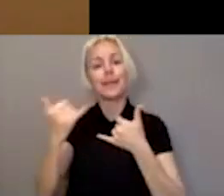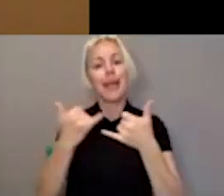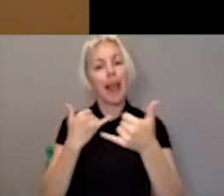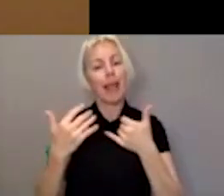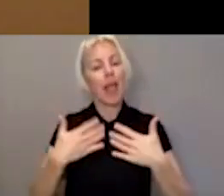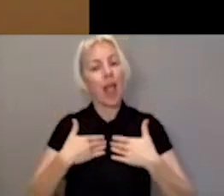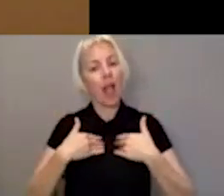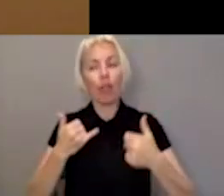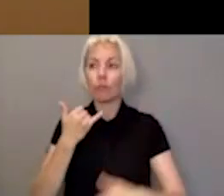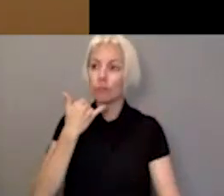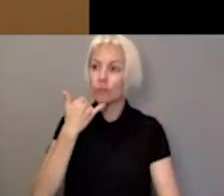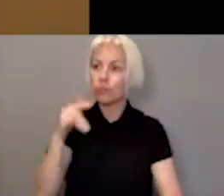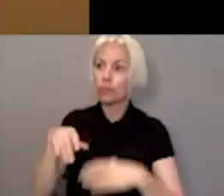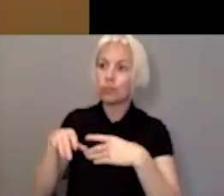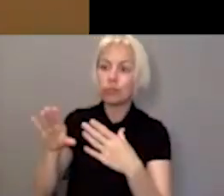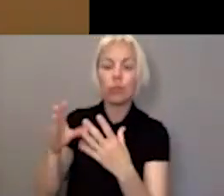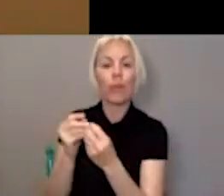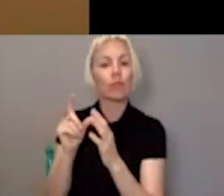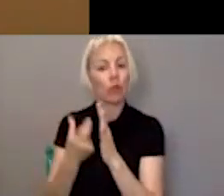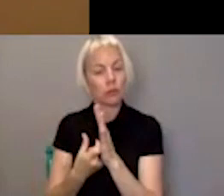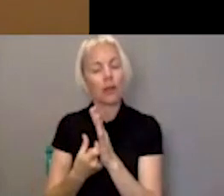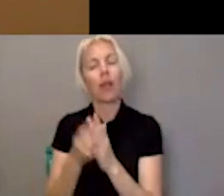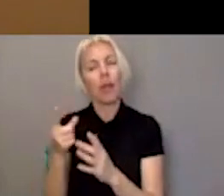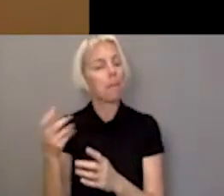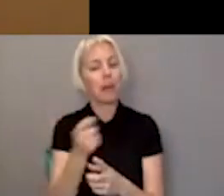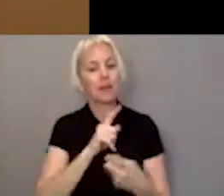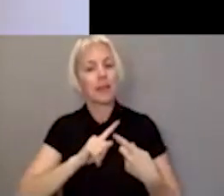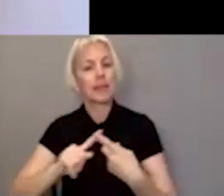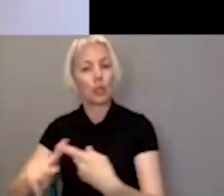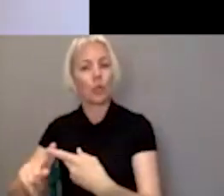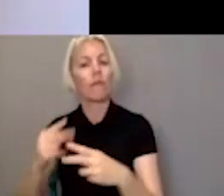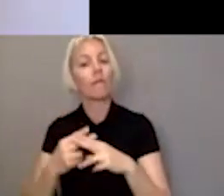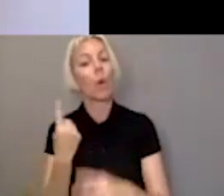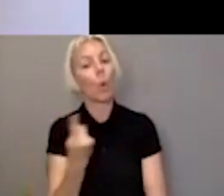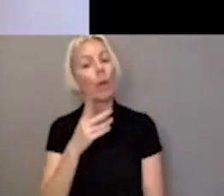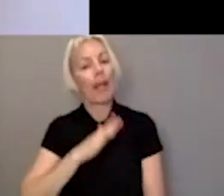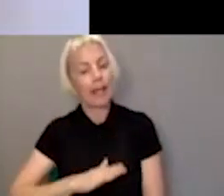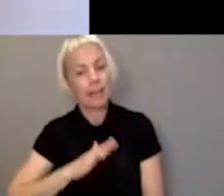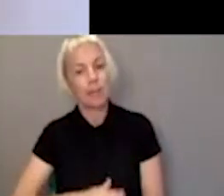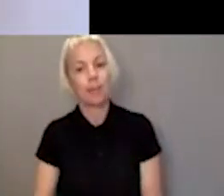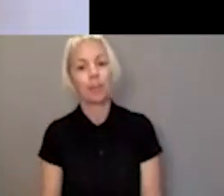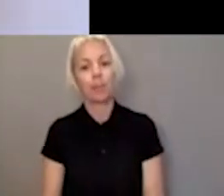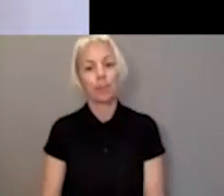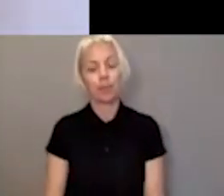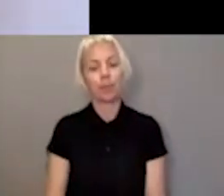Lil, I want to ask you, with major changes